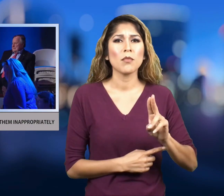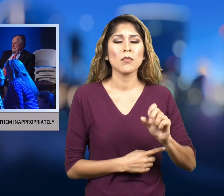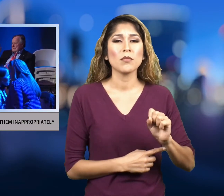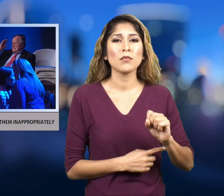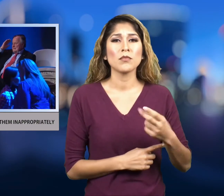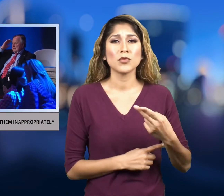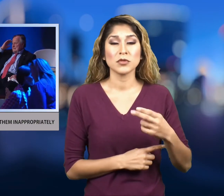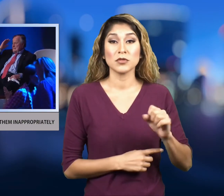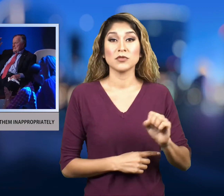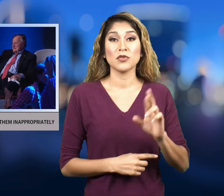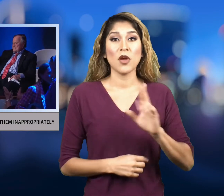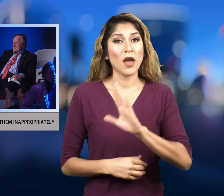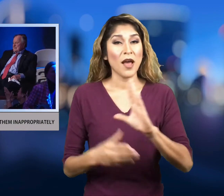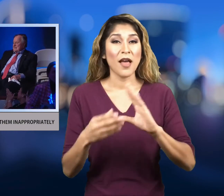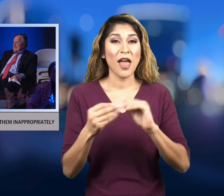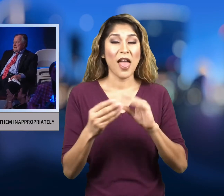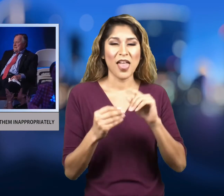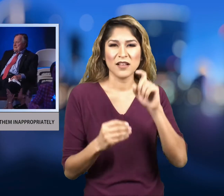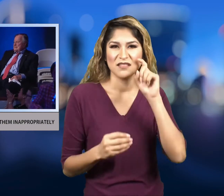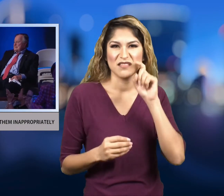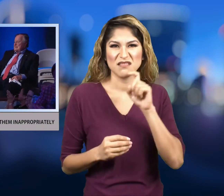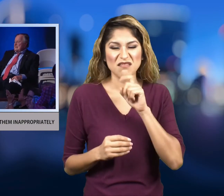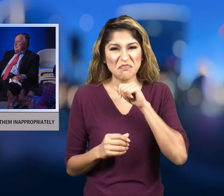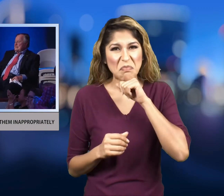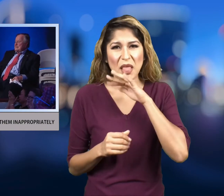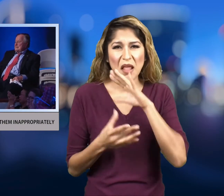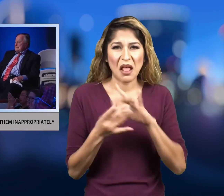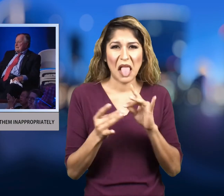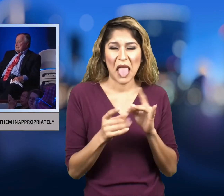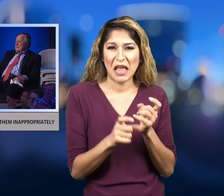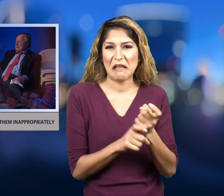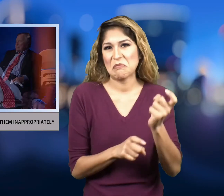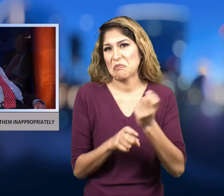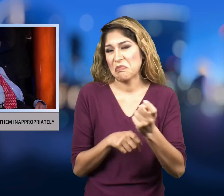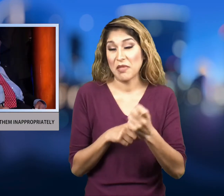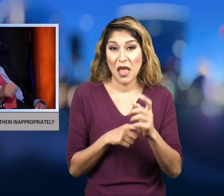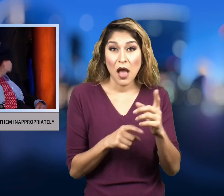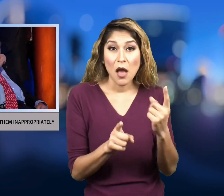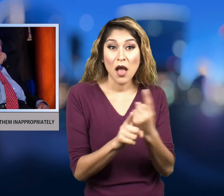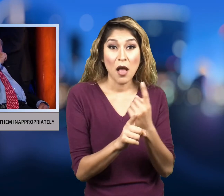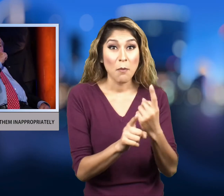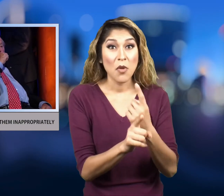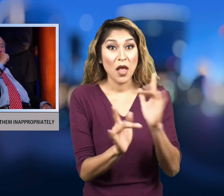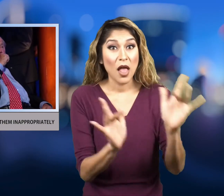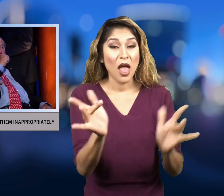told a sexually explicit joke and then touched them.